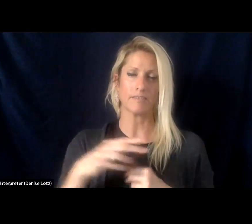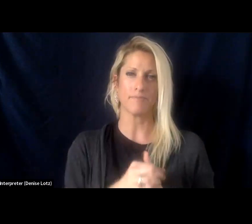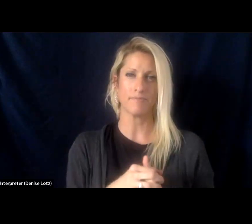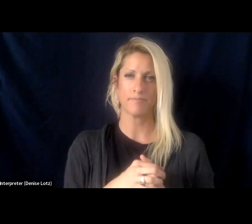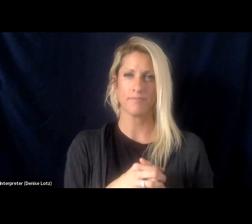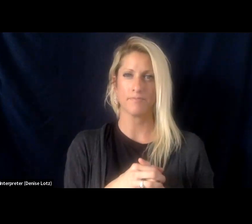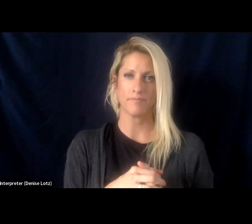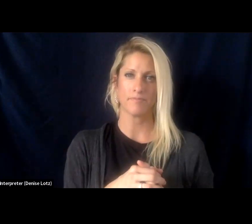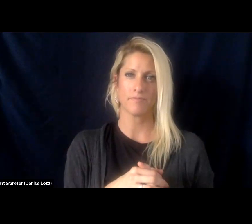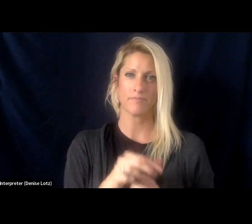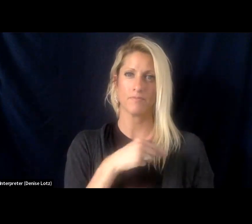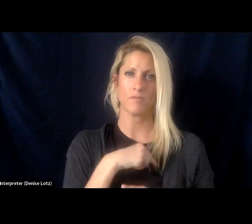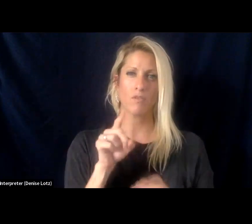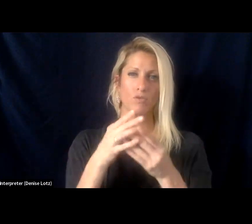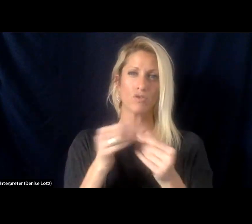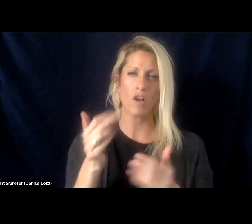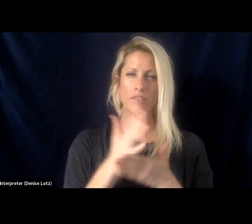We also solved some problems that we weren't expecting, you know, some families that had